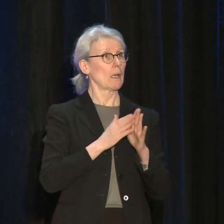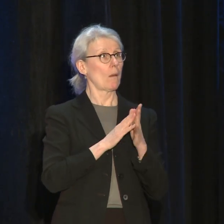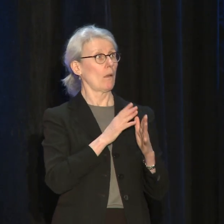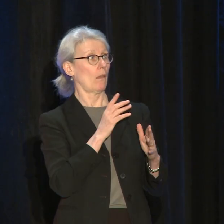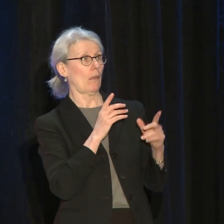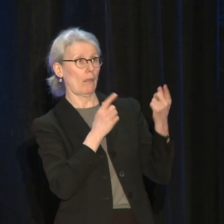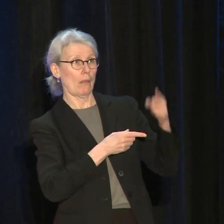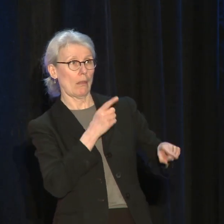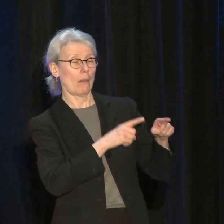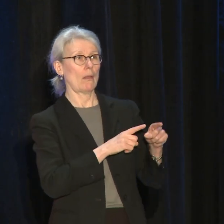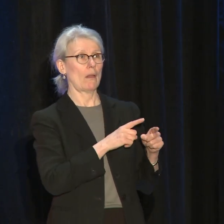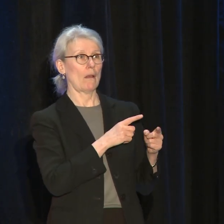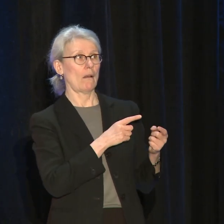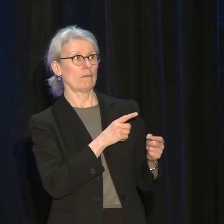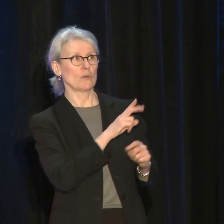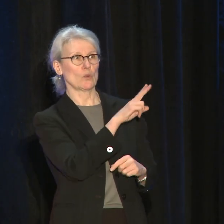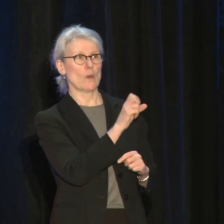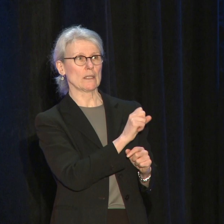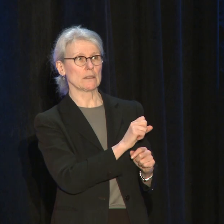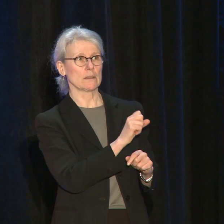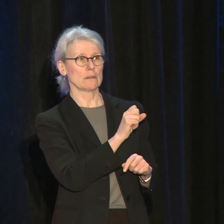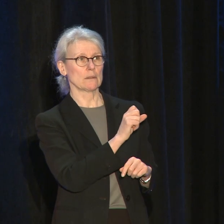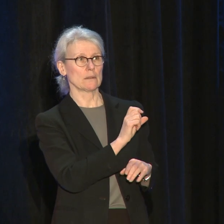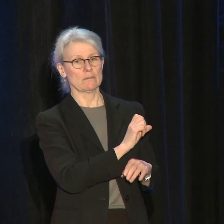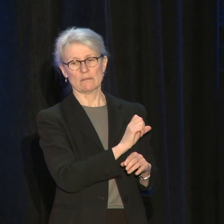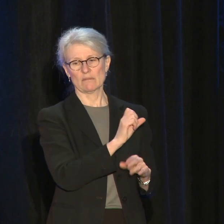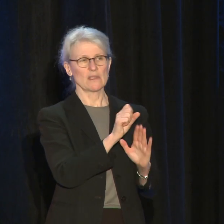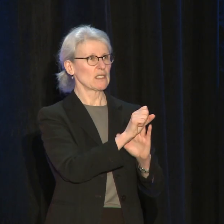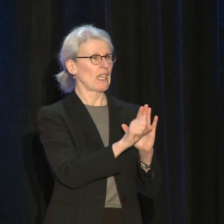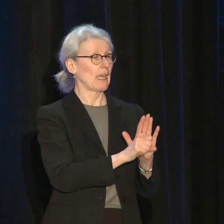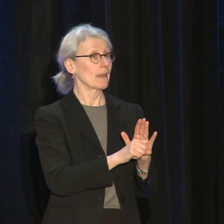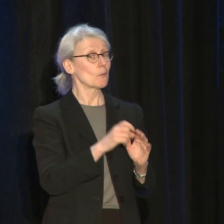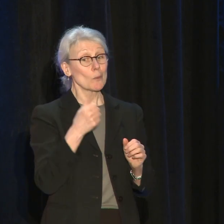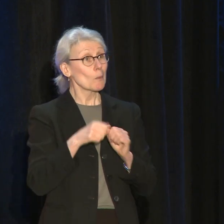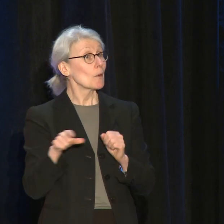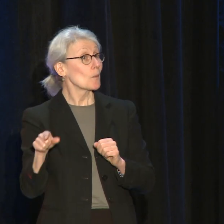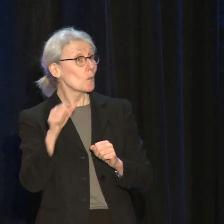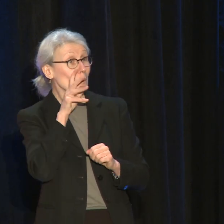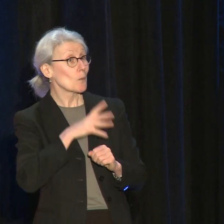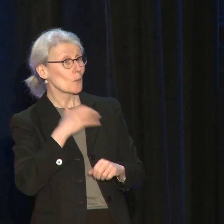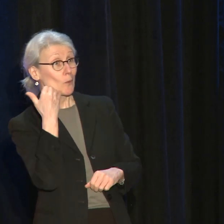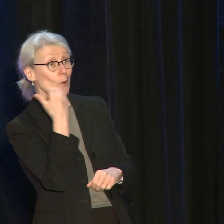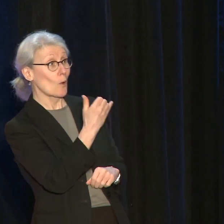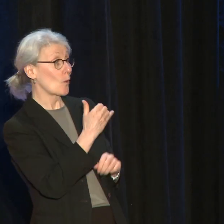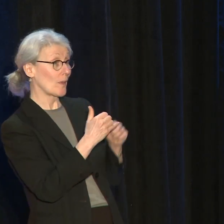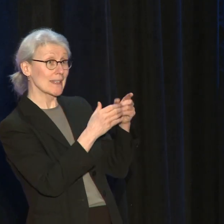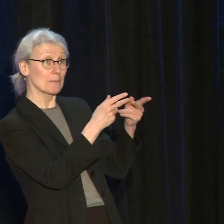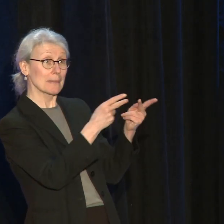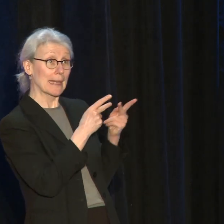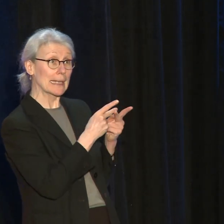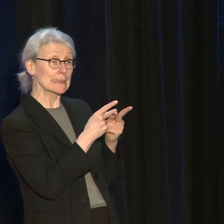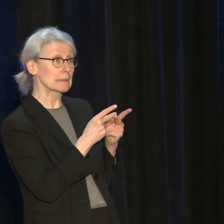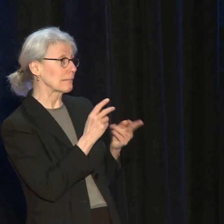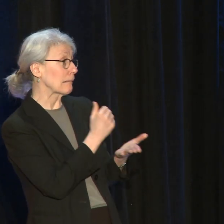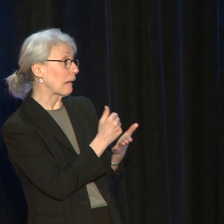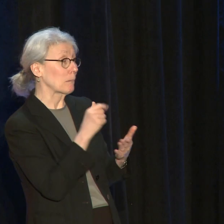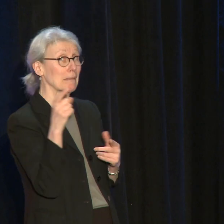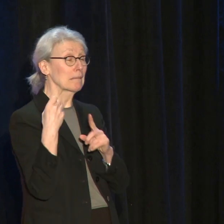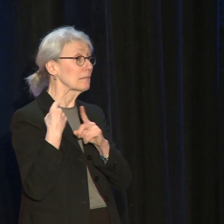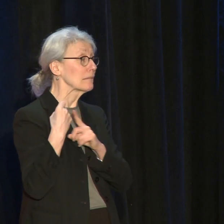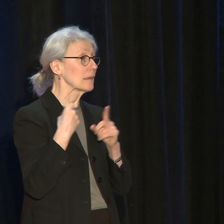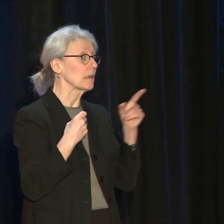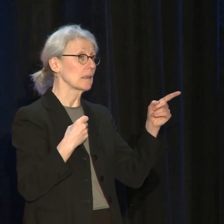like Angeline, that domestic violence center turned into a place that harmed her family,